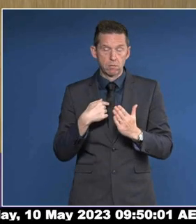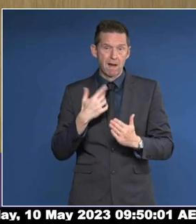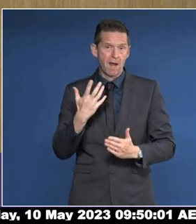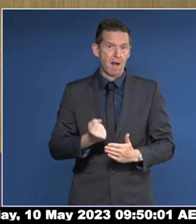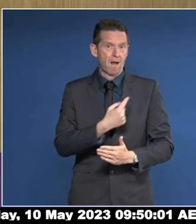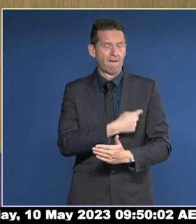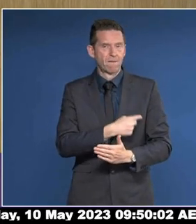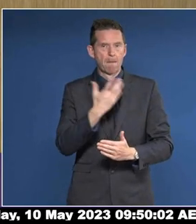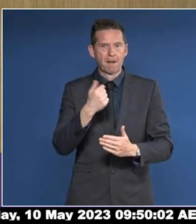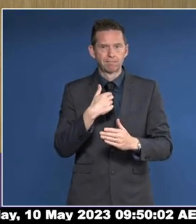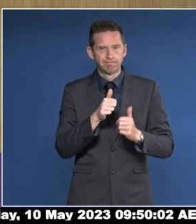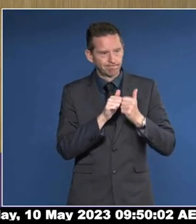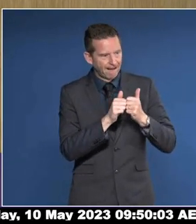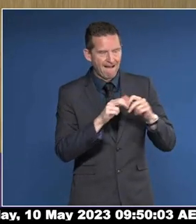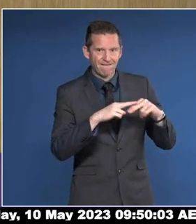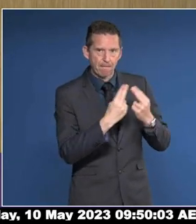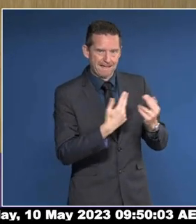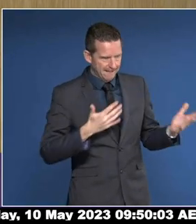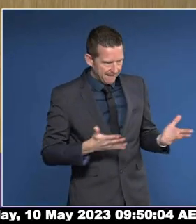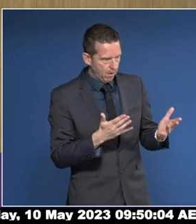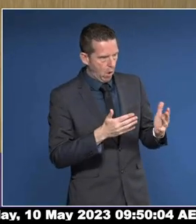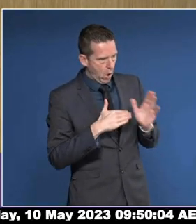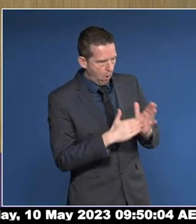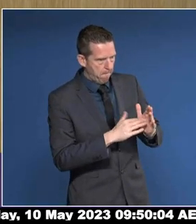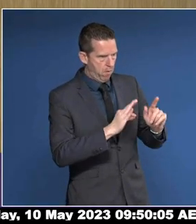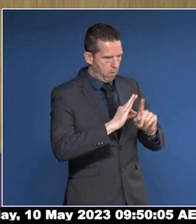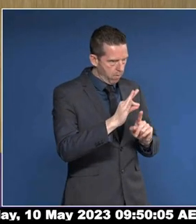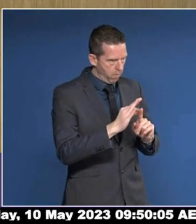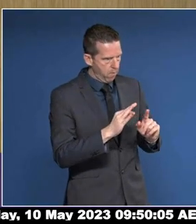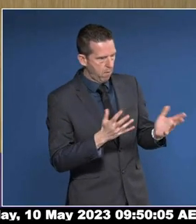with families and to support them, and even when we remove them, there is an obligation